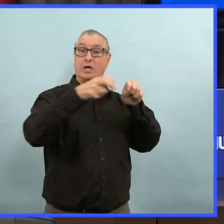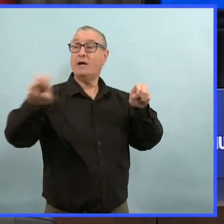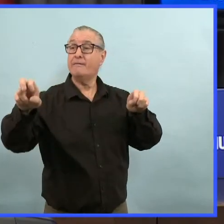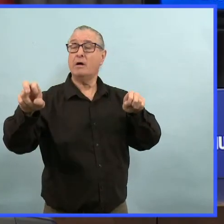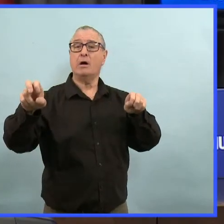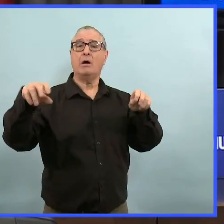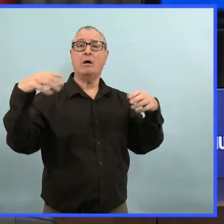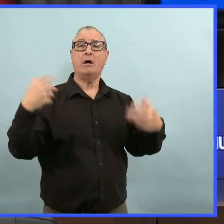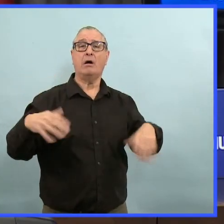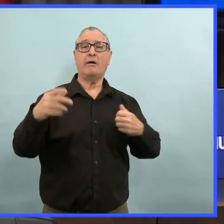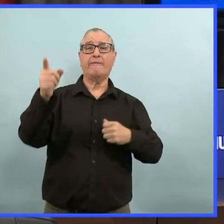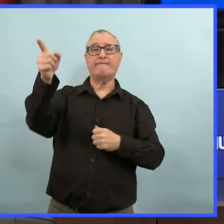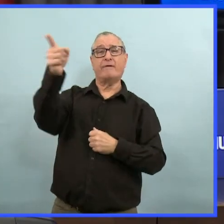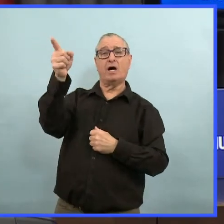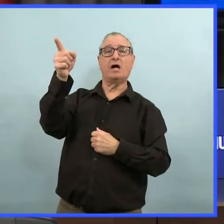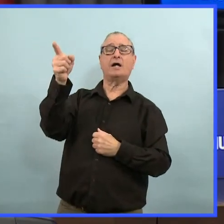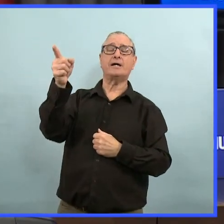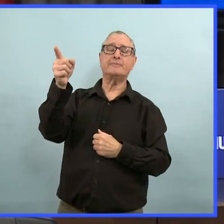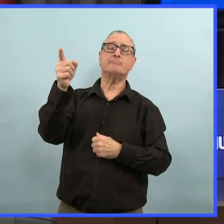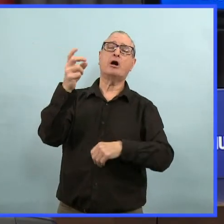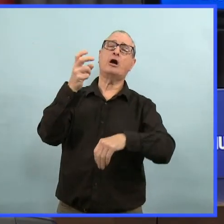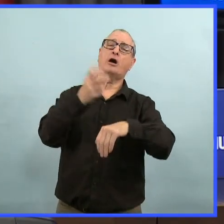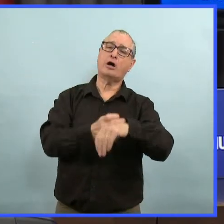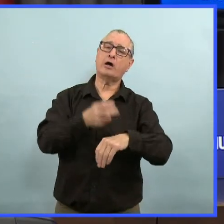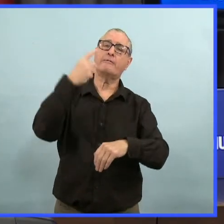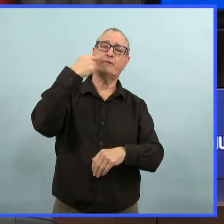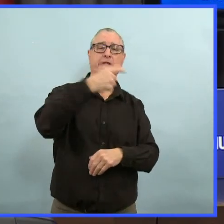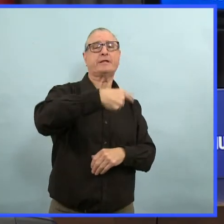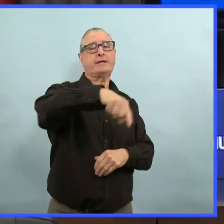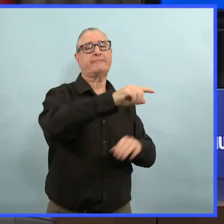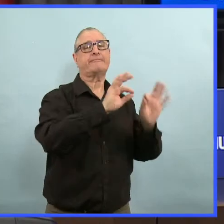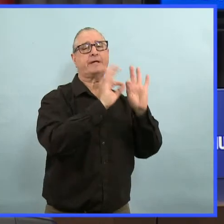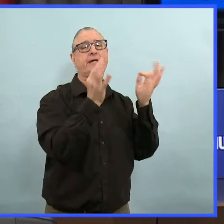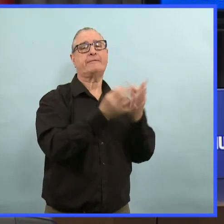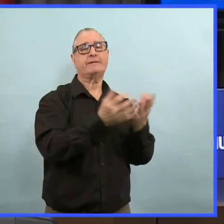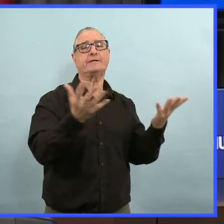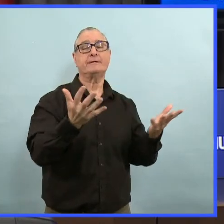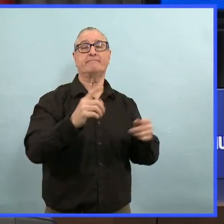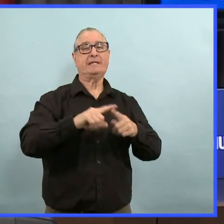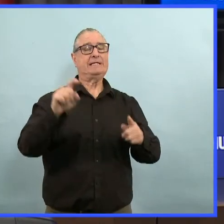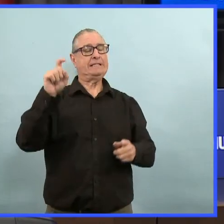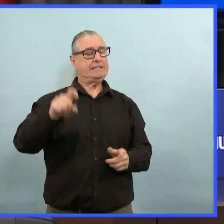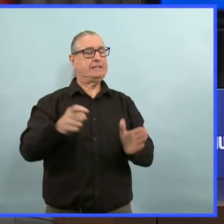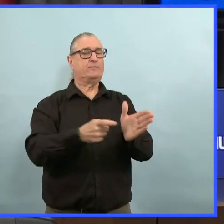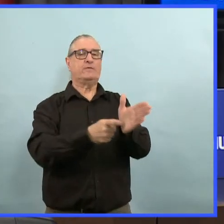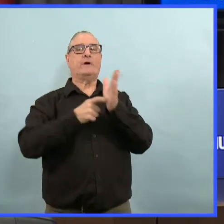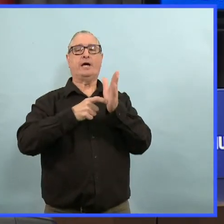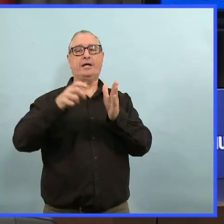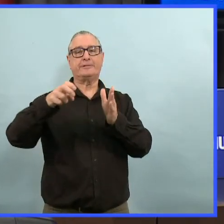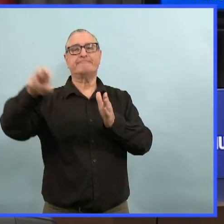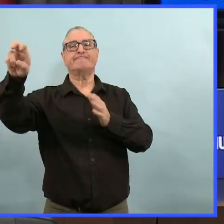transfers remain necessary we're also continuing to admit patience to the virtual covet outpatient